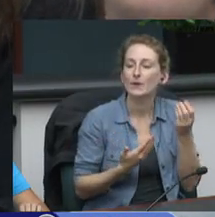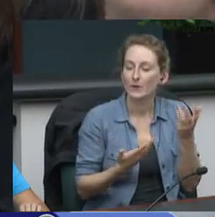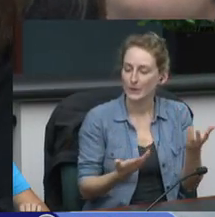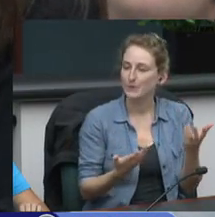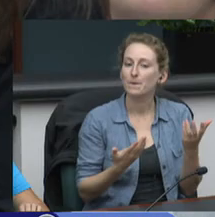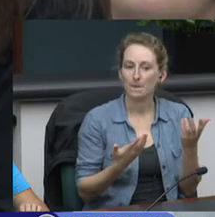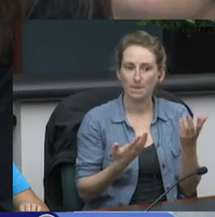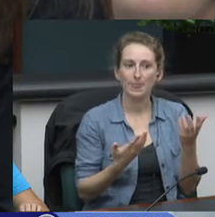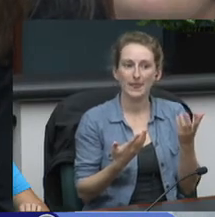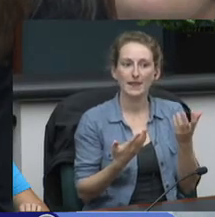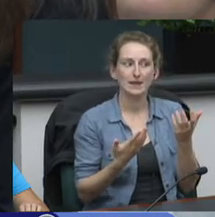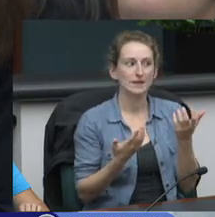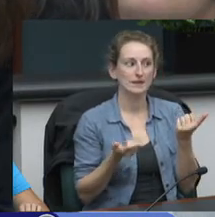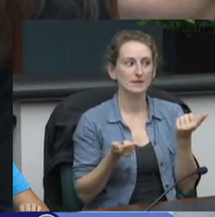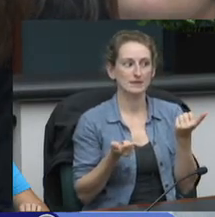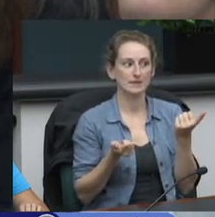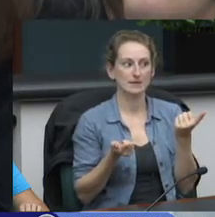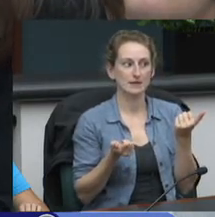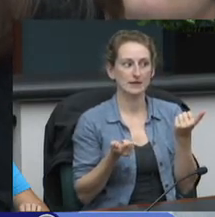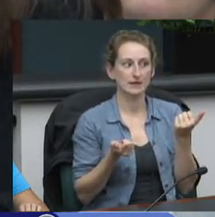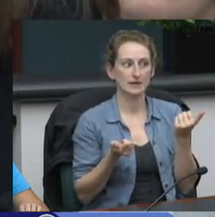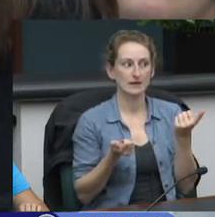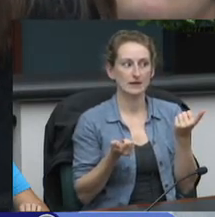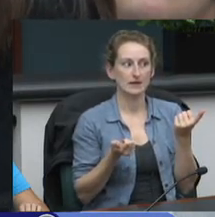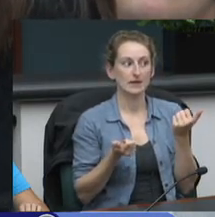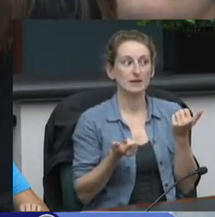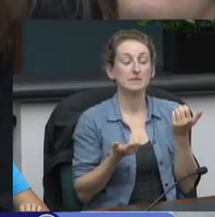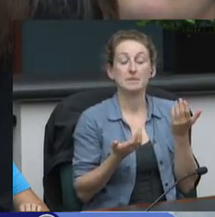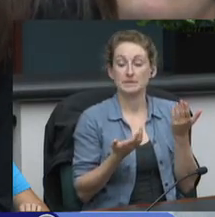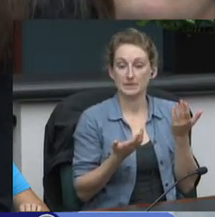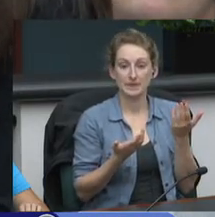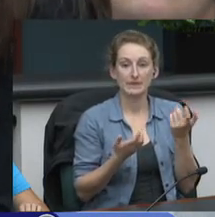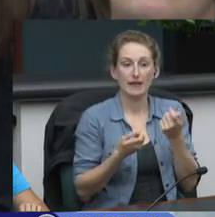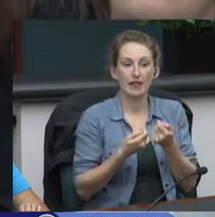or hovering above a parking lot it eliminates street life since everyone